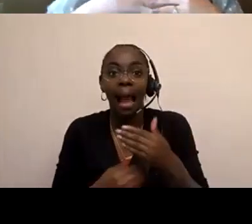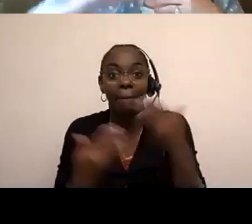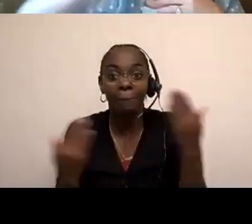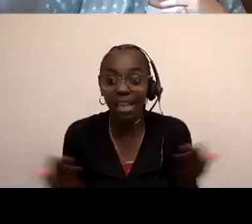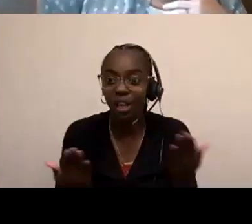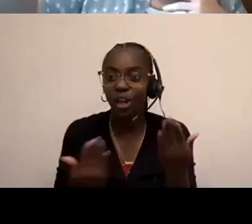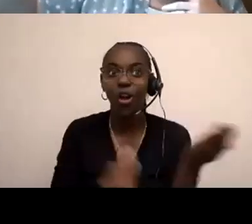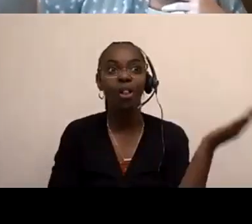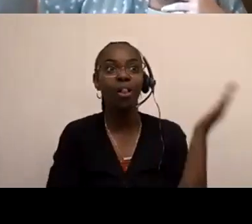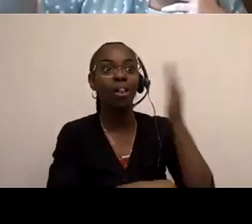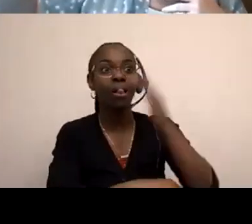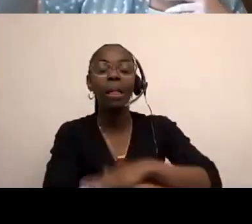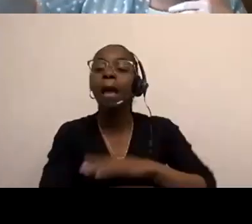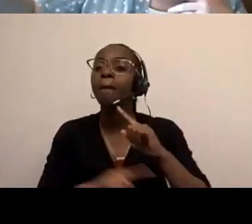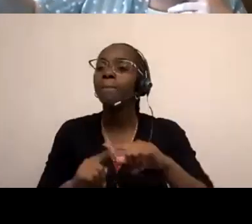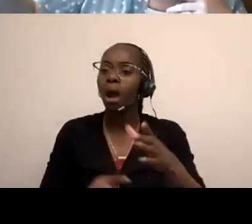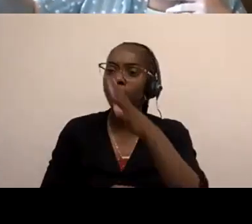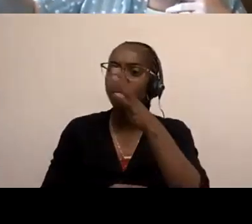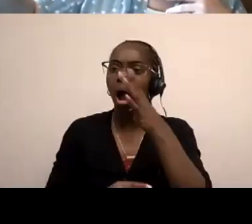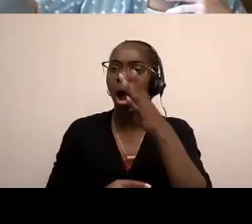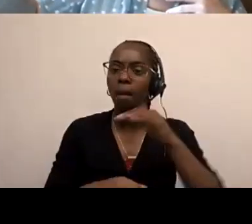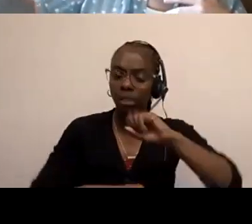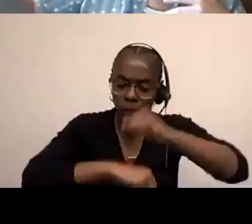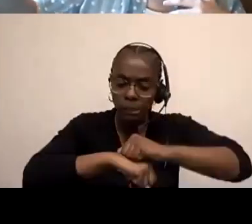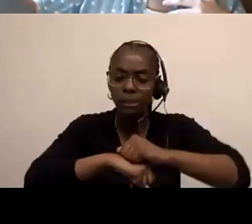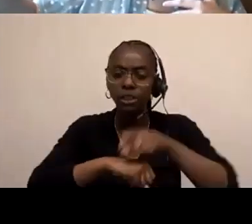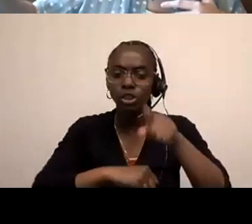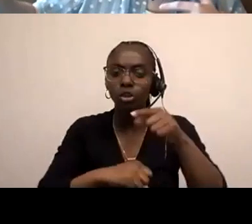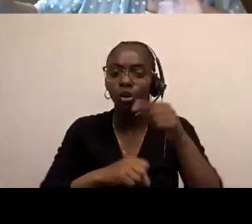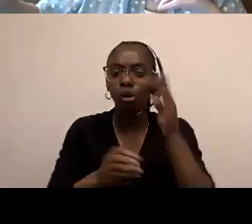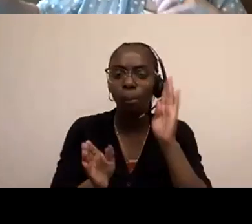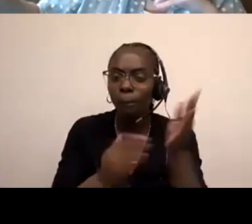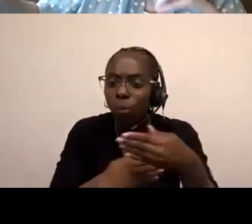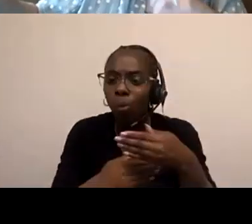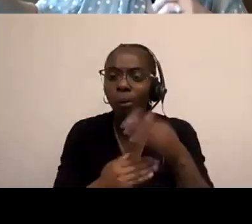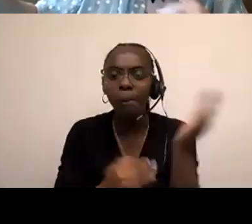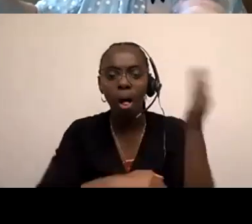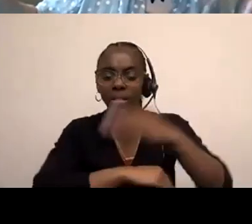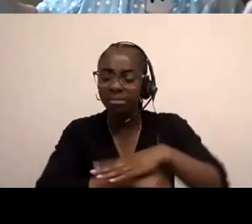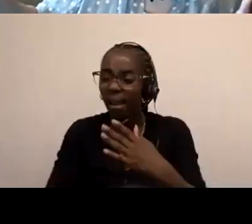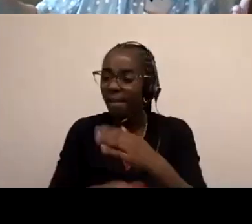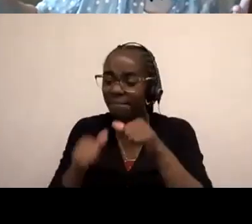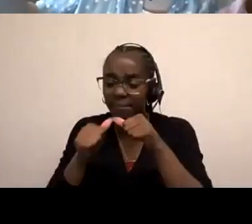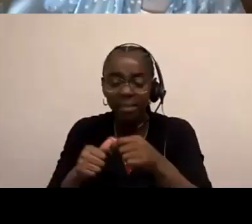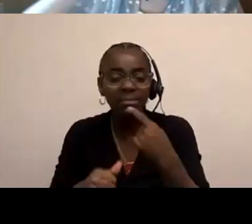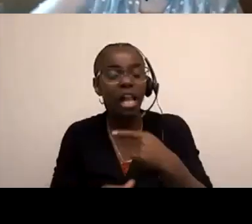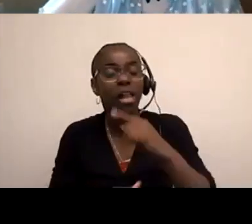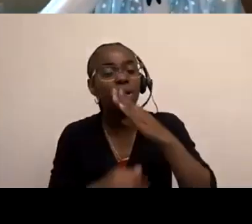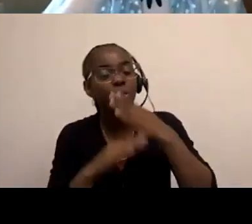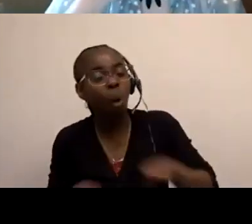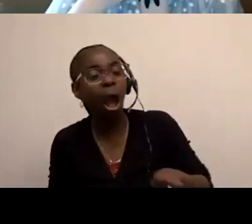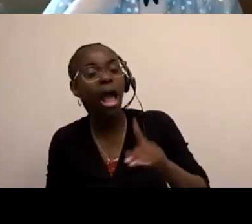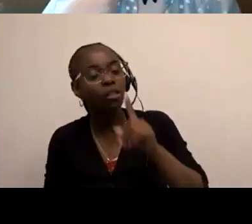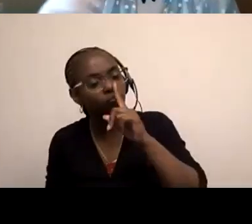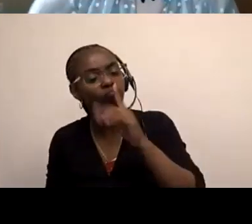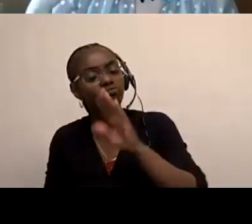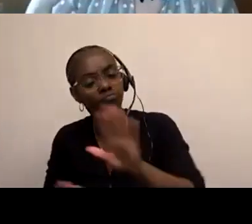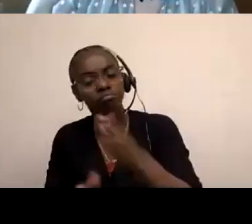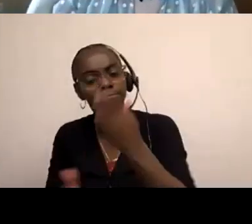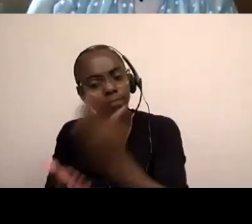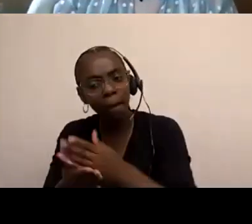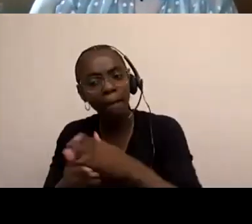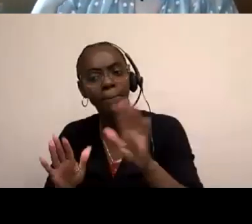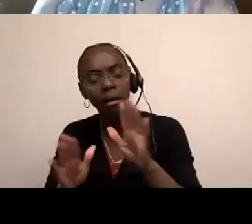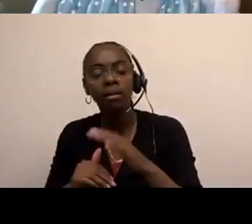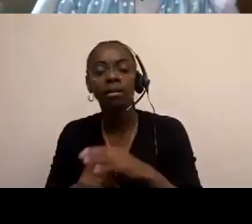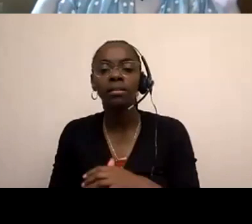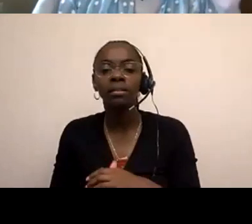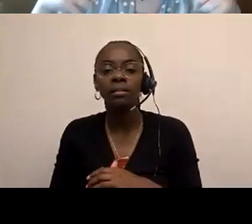MOM IS LOCKED AWAY IN THE OFFICE ALL DAY AND CONSTANTLY TELLING ME BE QUIET. SO WE HAVE TO THINK ABOUT IT'S A VERY